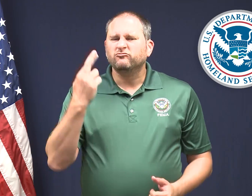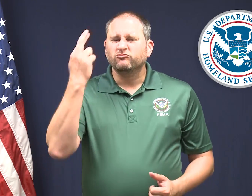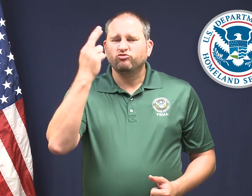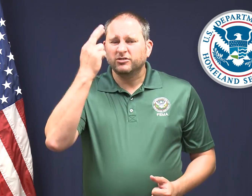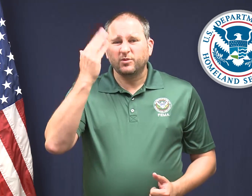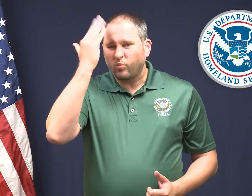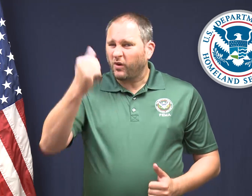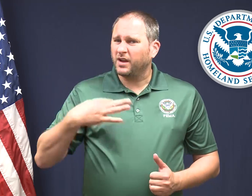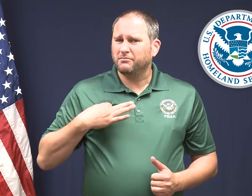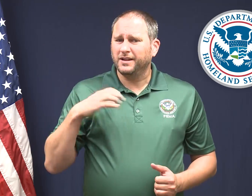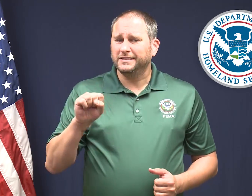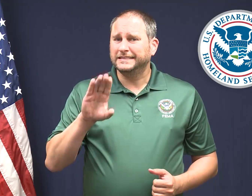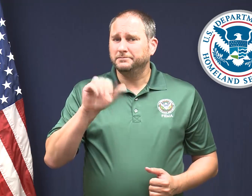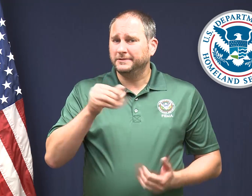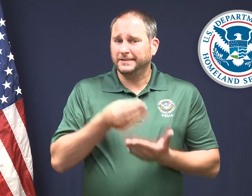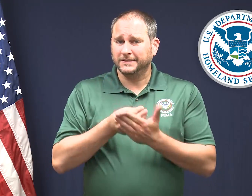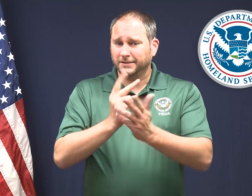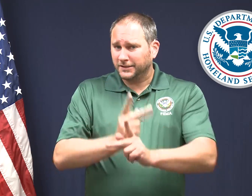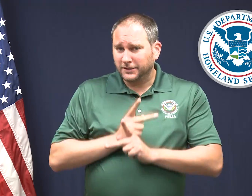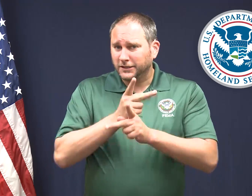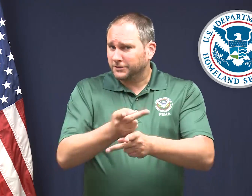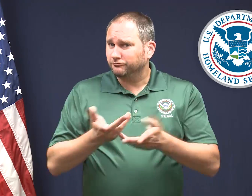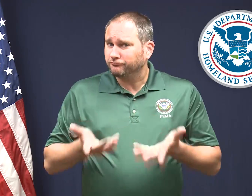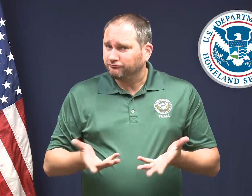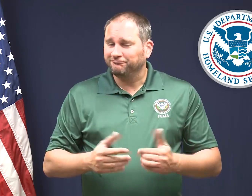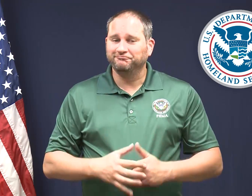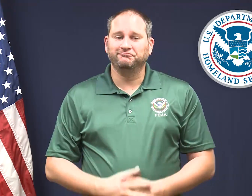Reasons to Apply for an SBA Loan